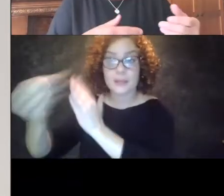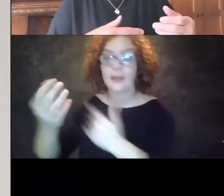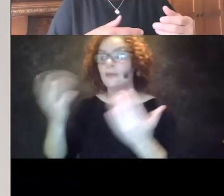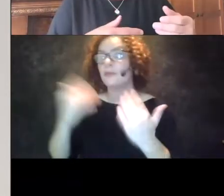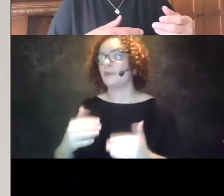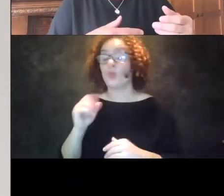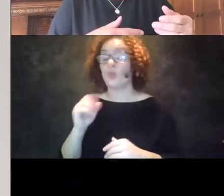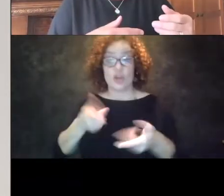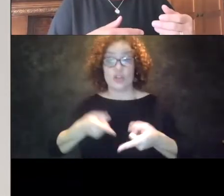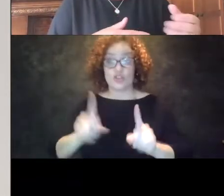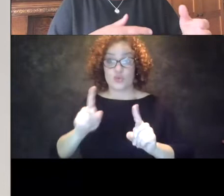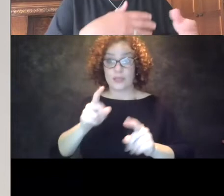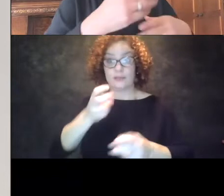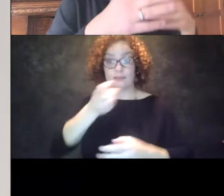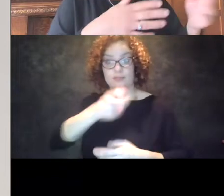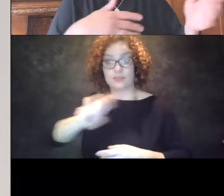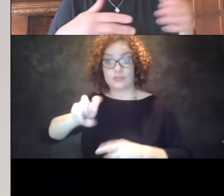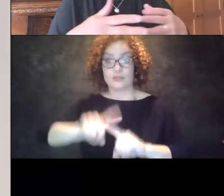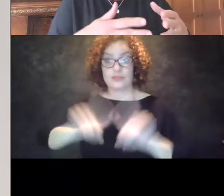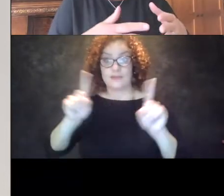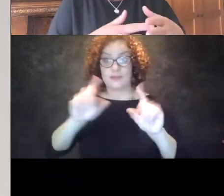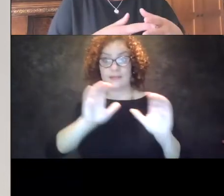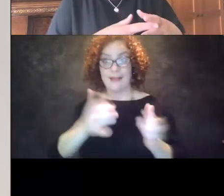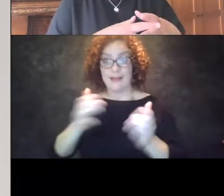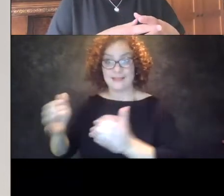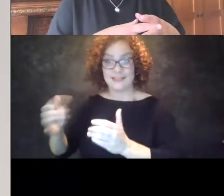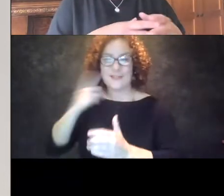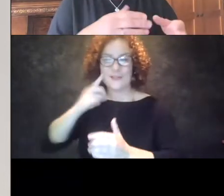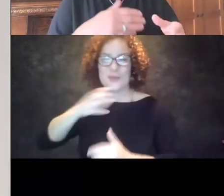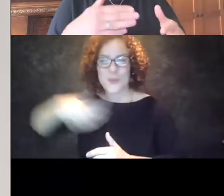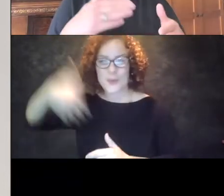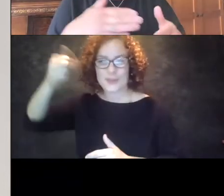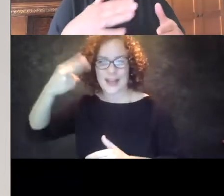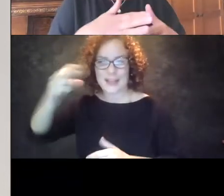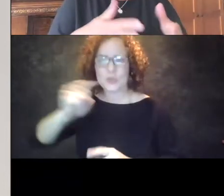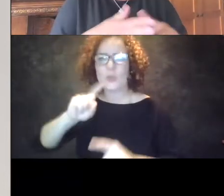for older grades when students go to different classes, so thinking about are your students